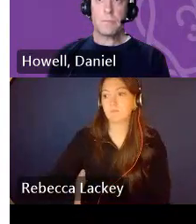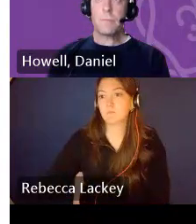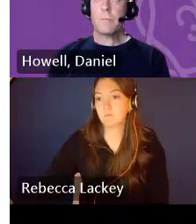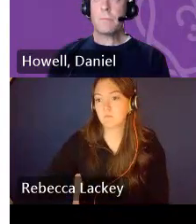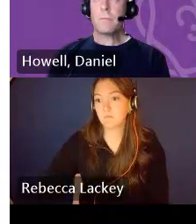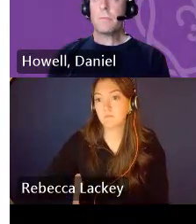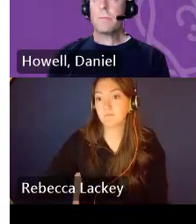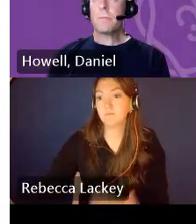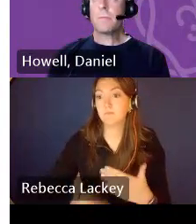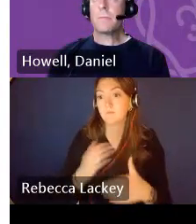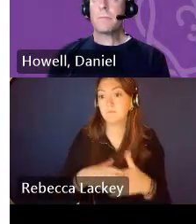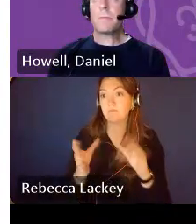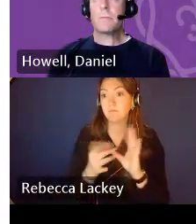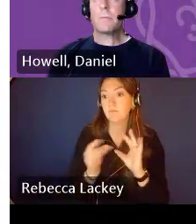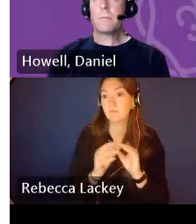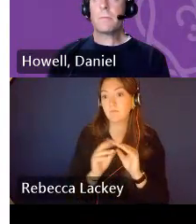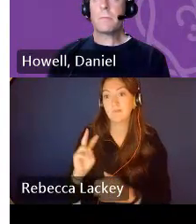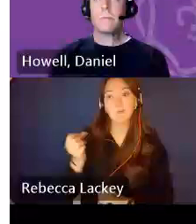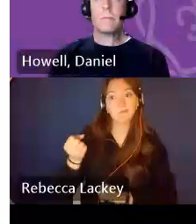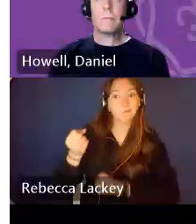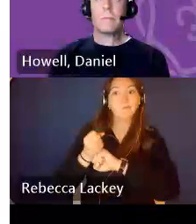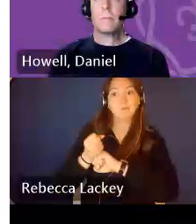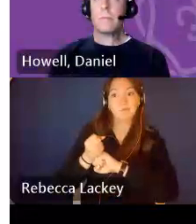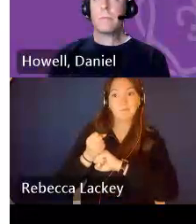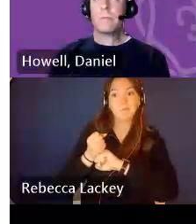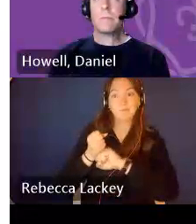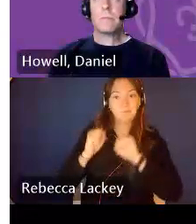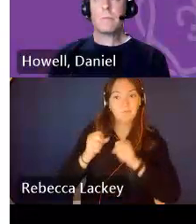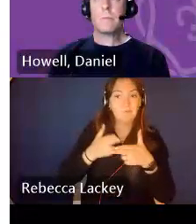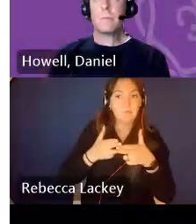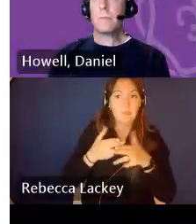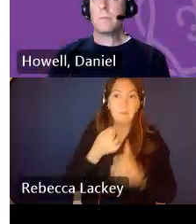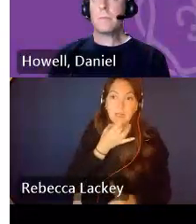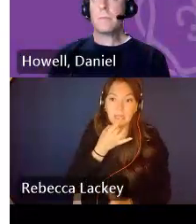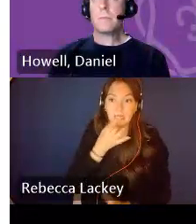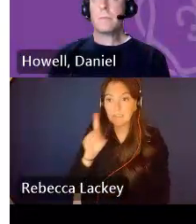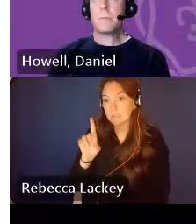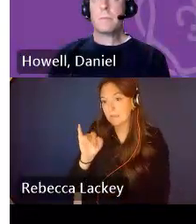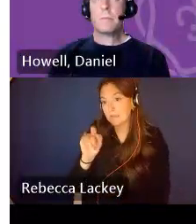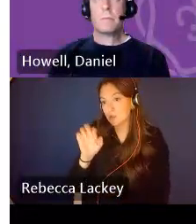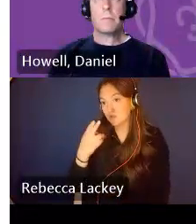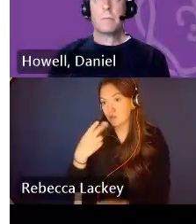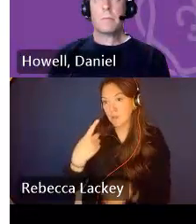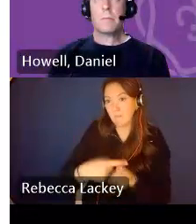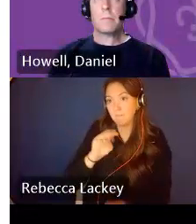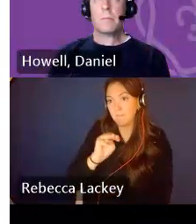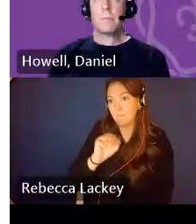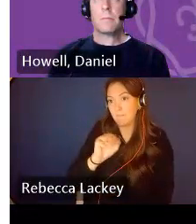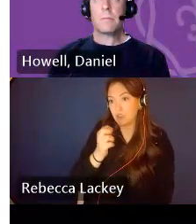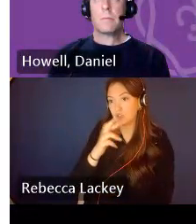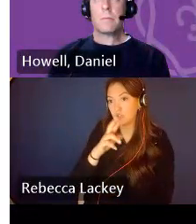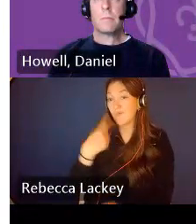Next comment. Second, we can get a temp signal at Dietrich Manchester once the bridge is closed,